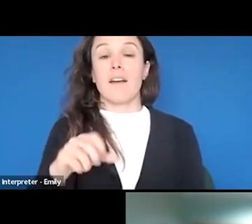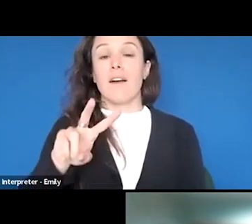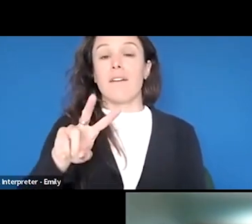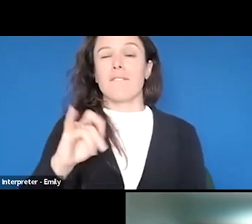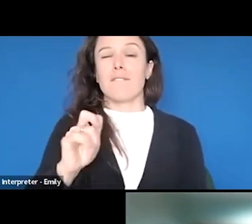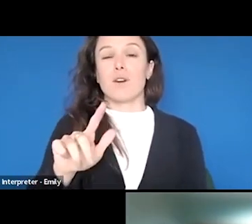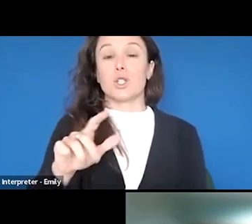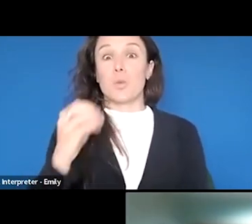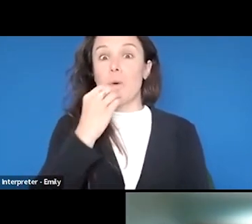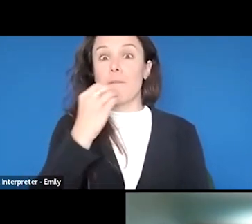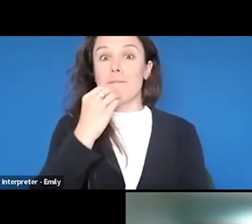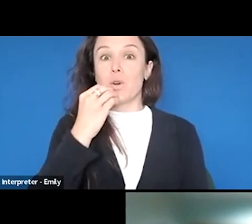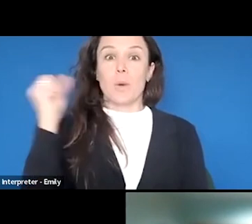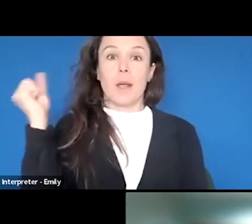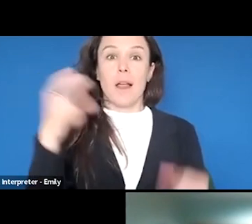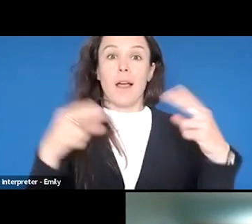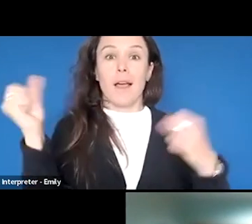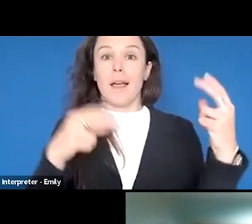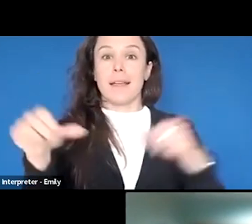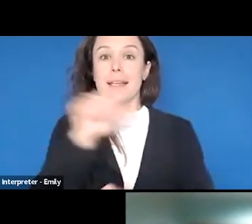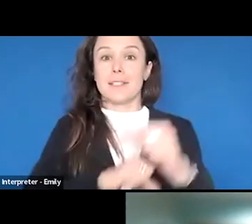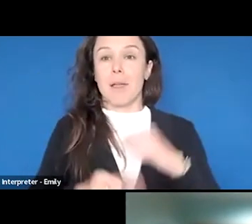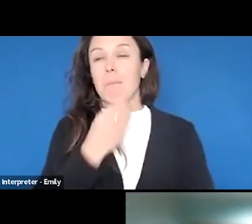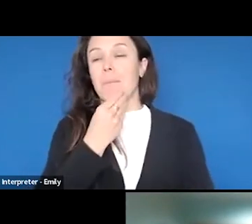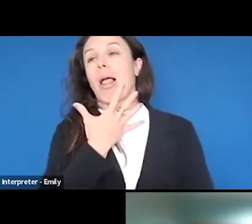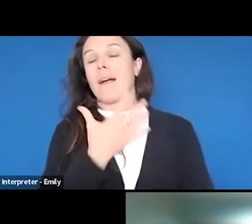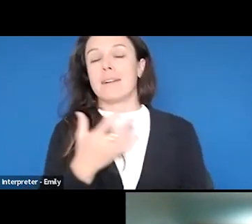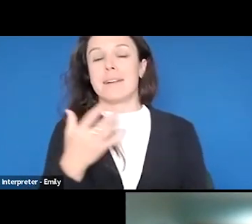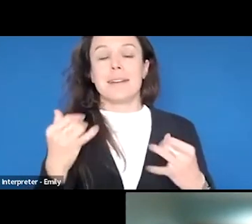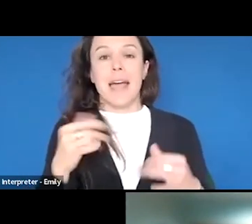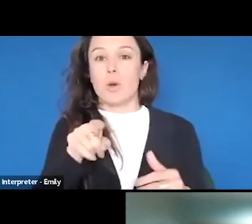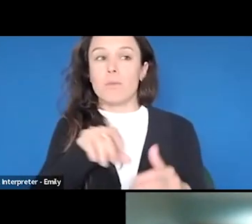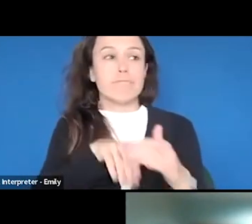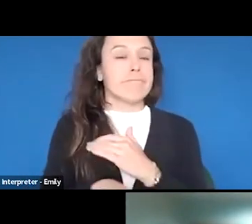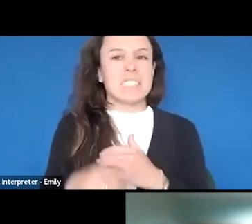Meredith now that you're about to walk into this interesting crowd, how would you like to